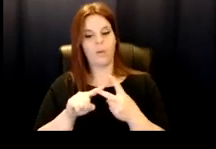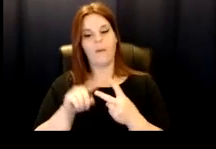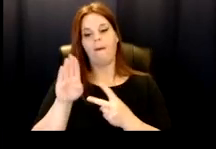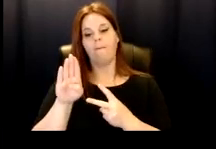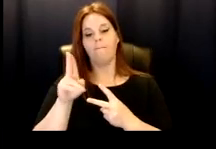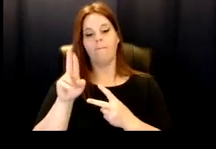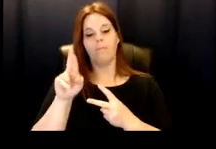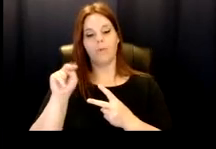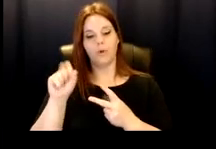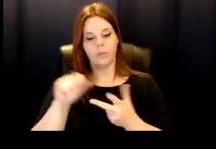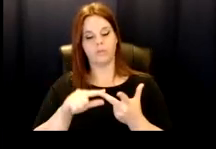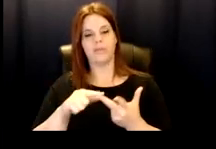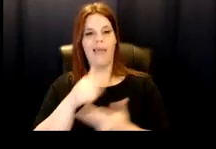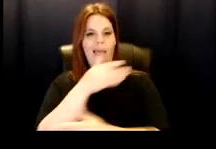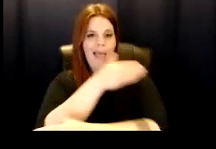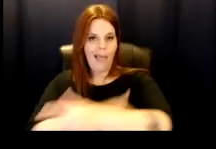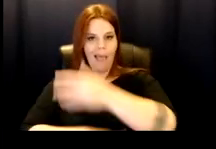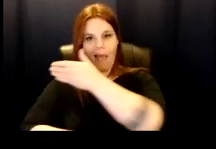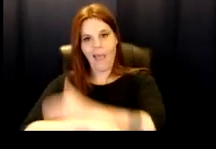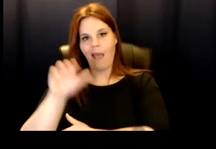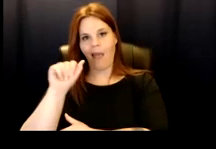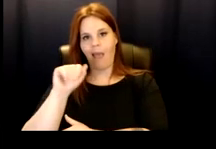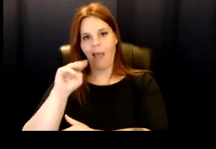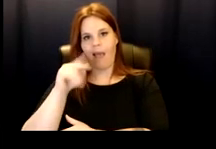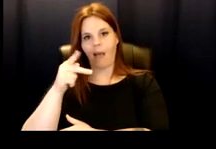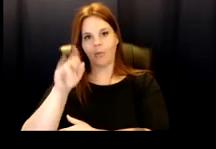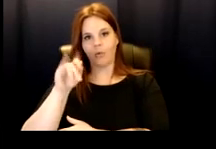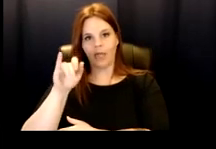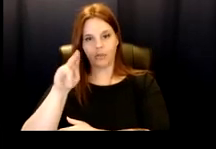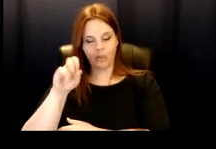and disfigurement. Again, conditions that effect communication ability in one sense